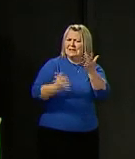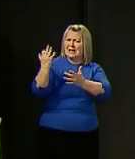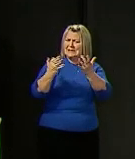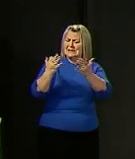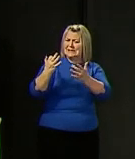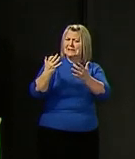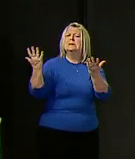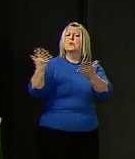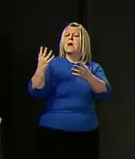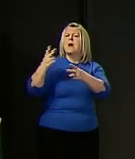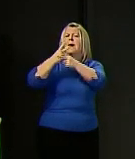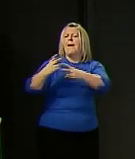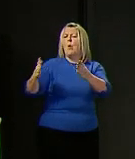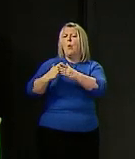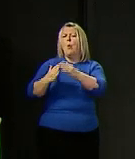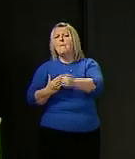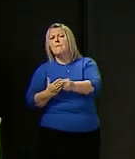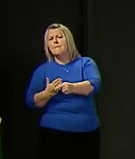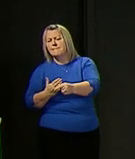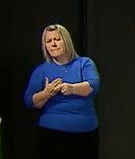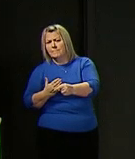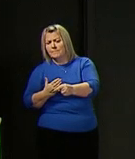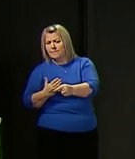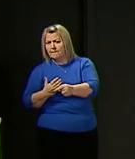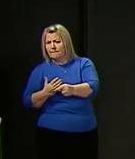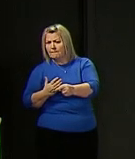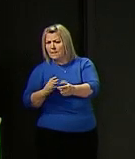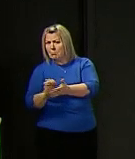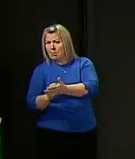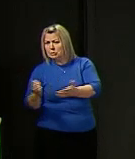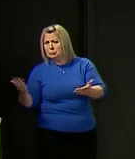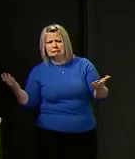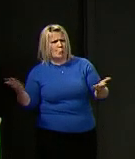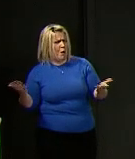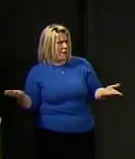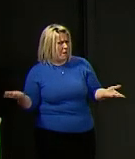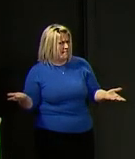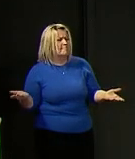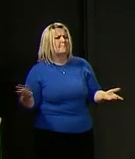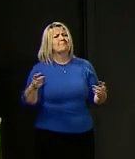didn't happen yesterday we also asked for the number of people tasted under